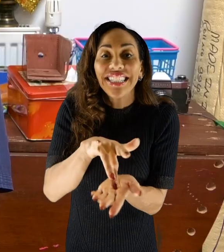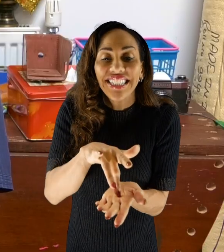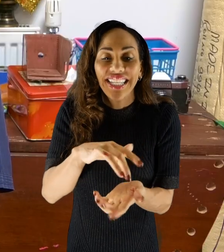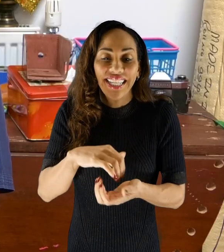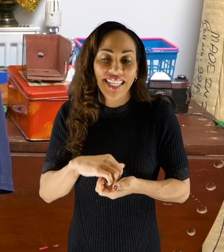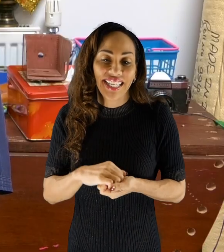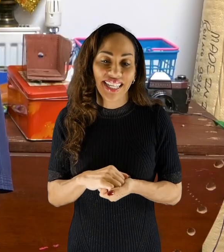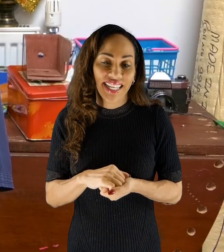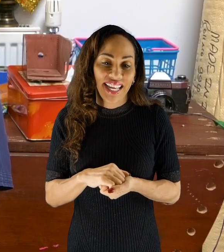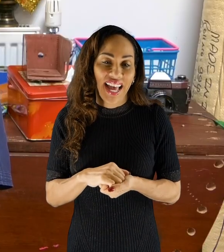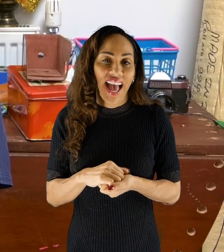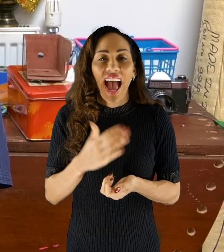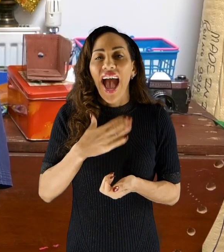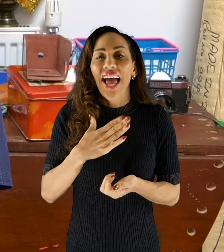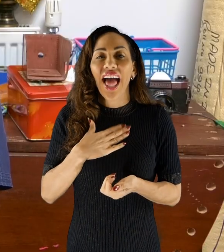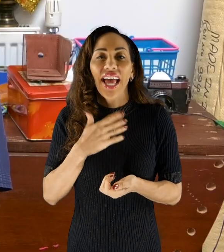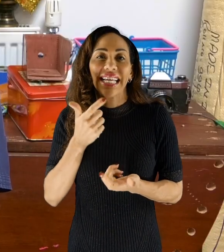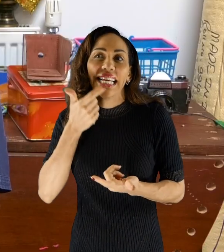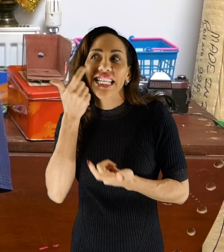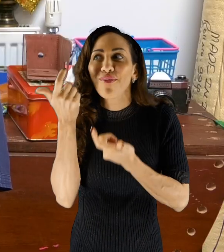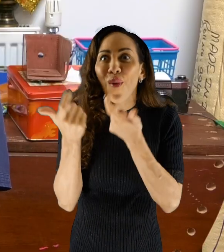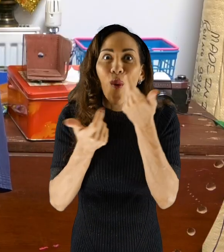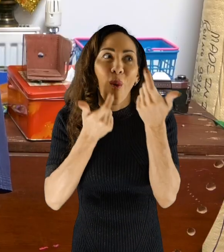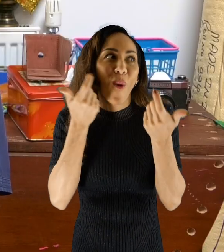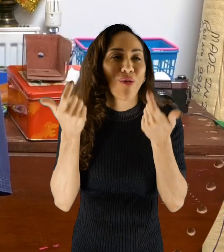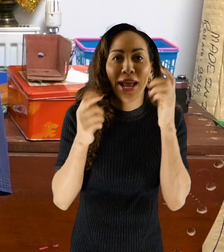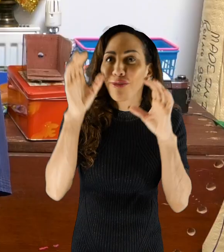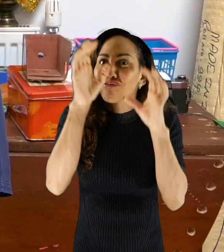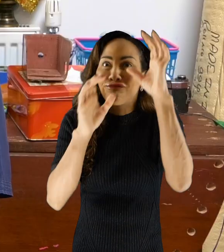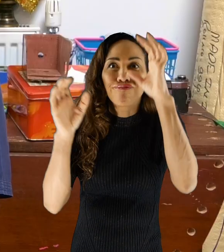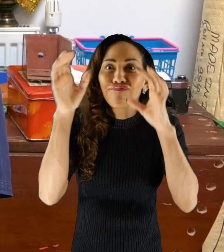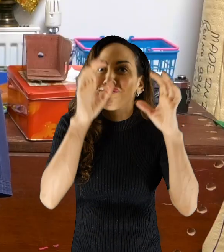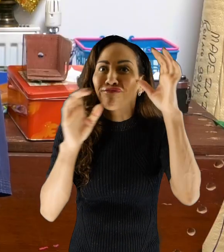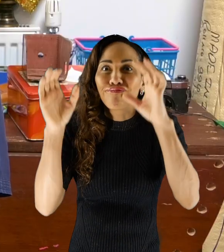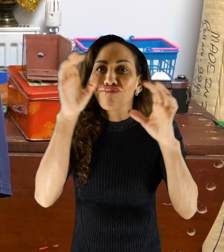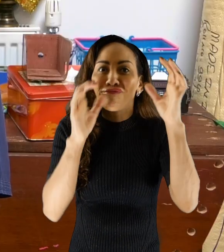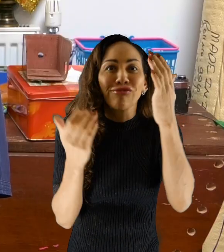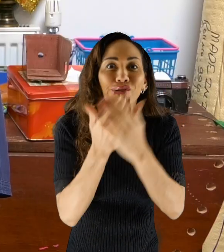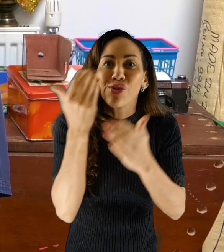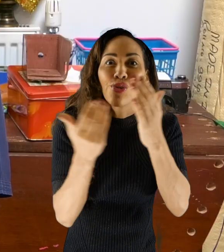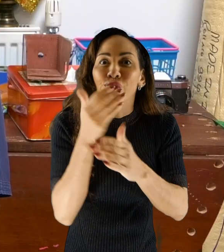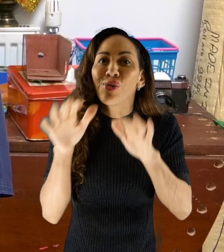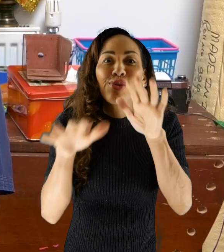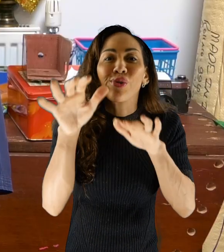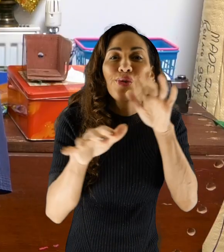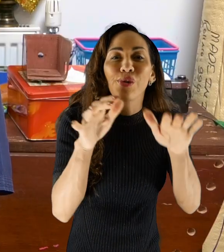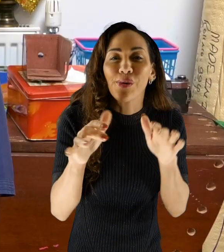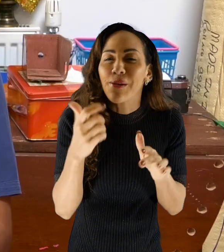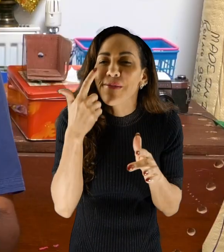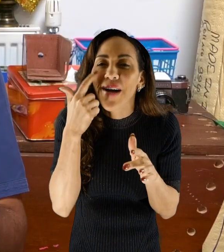places and finding little details and looking up the history of those